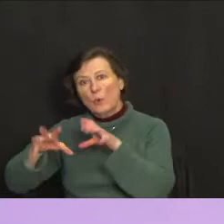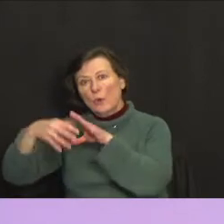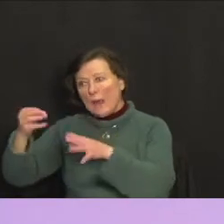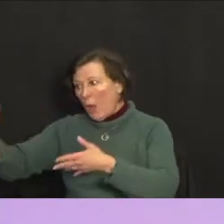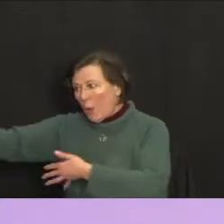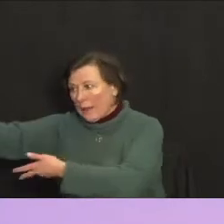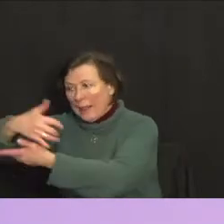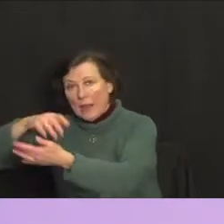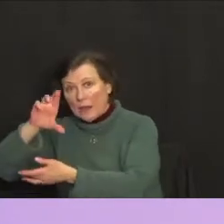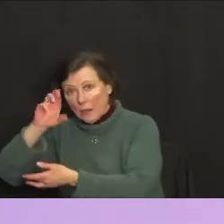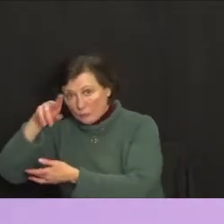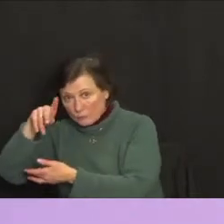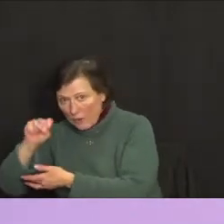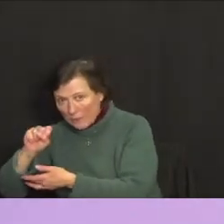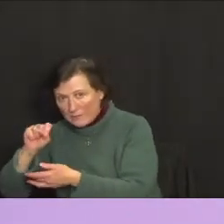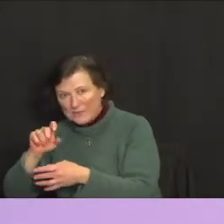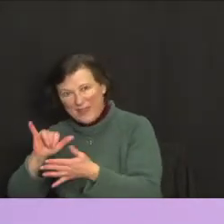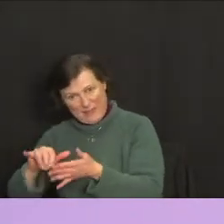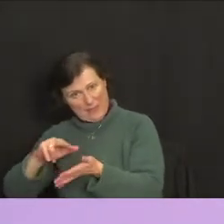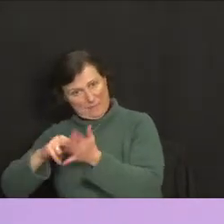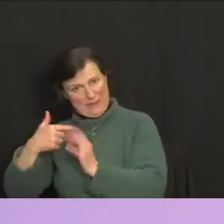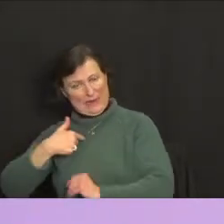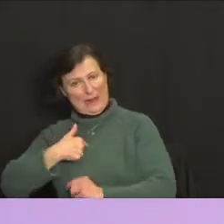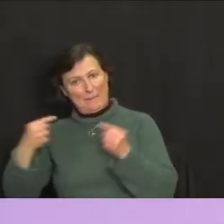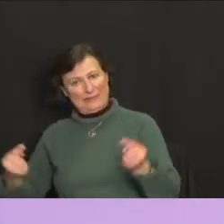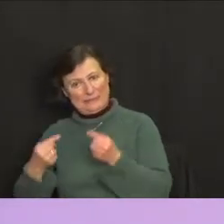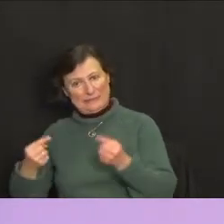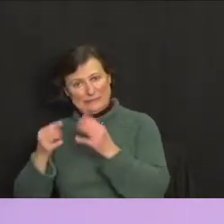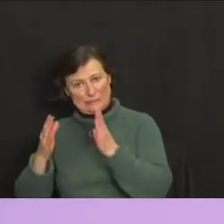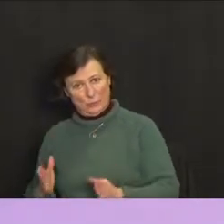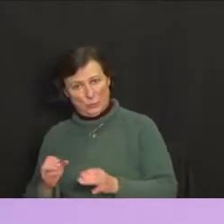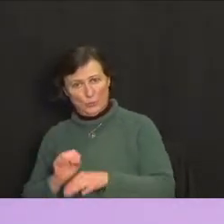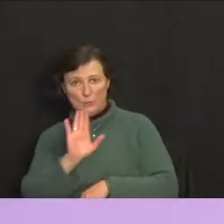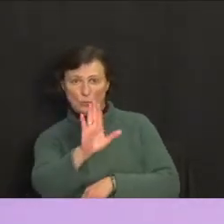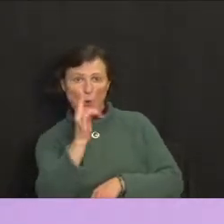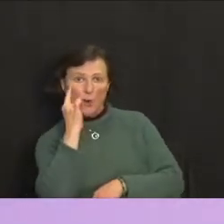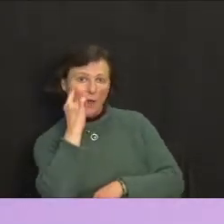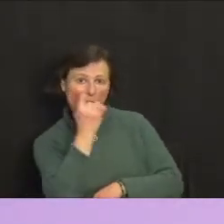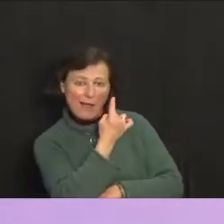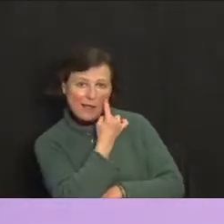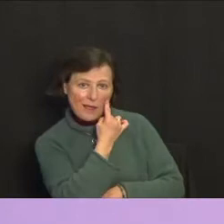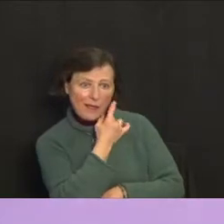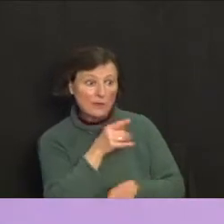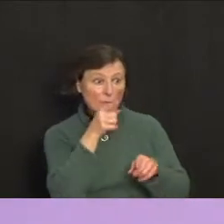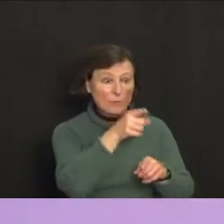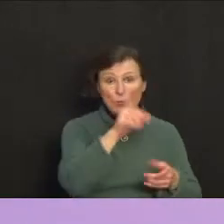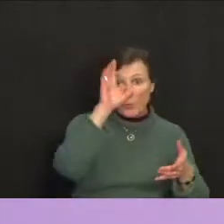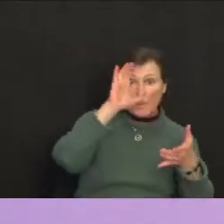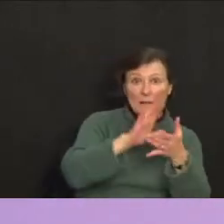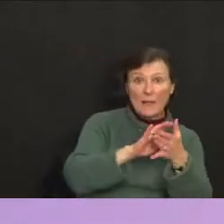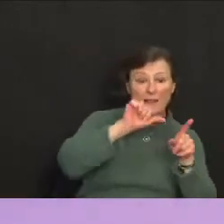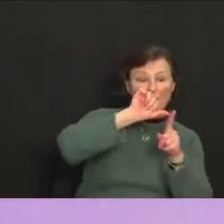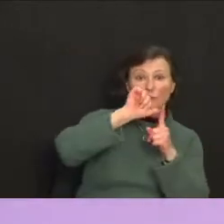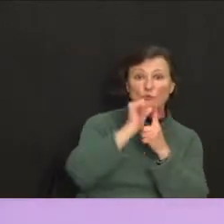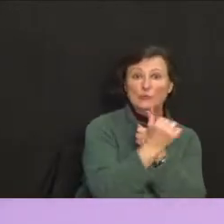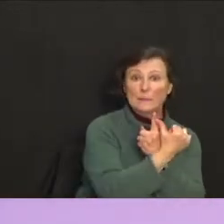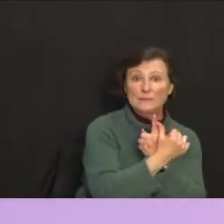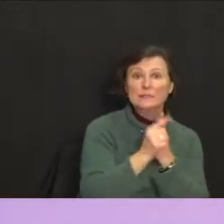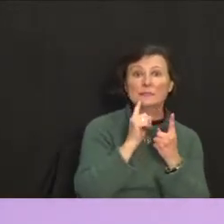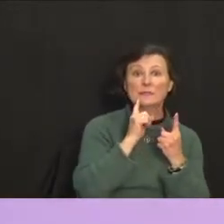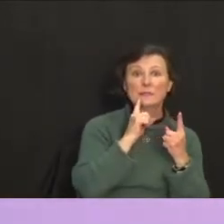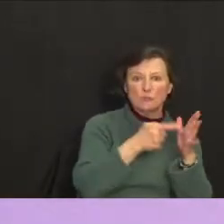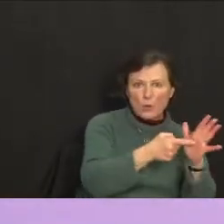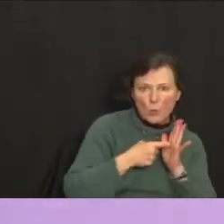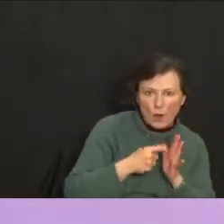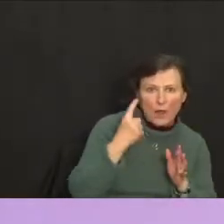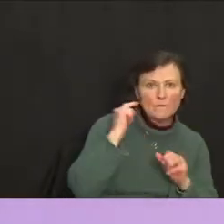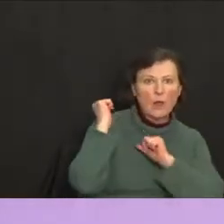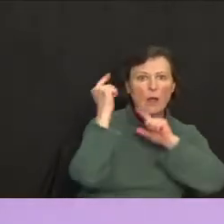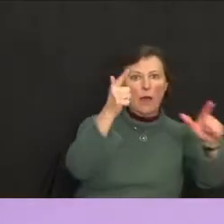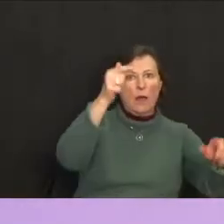make me a sinner in your eyes? If you believe that circumcision is required for all men to be holy,